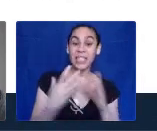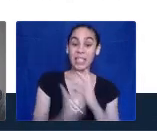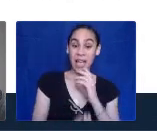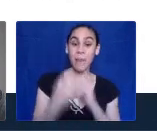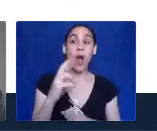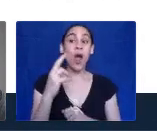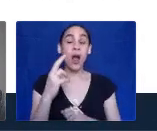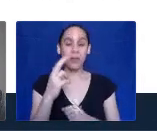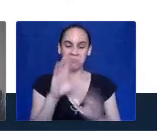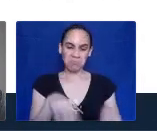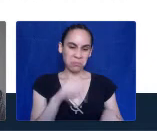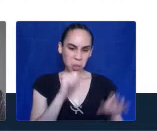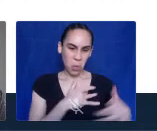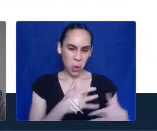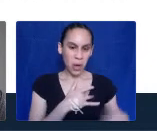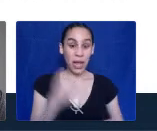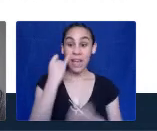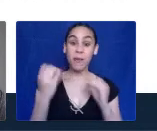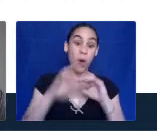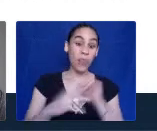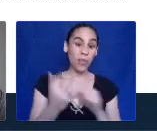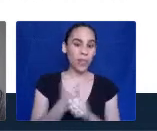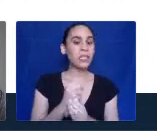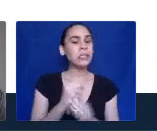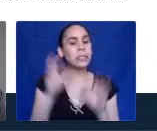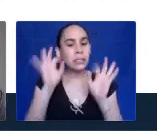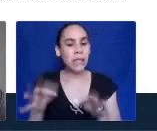if you're returning to work you can even list that you can say i was a stay-at-home parent